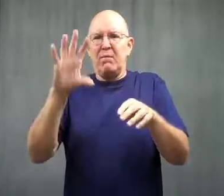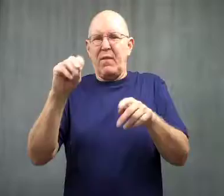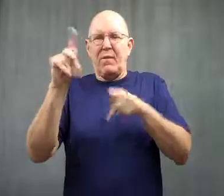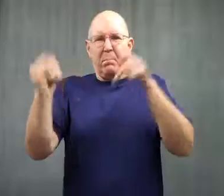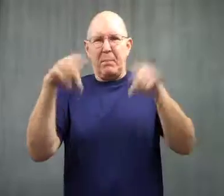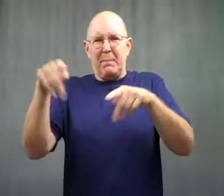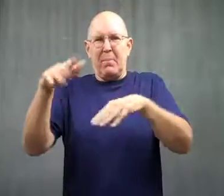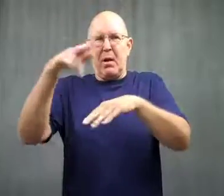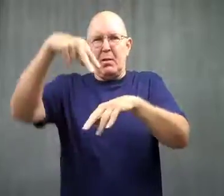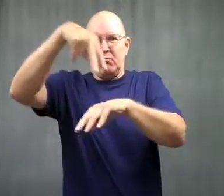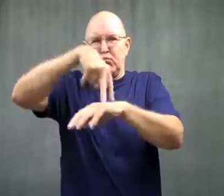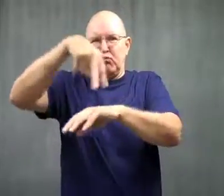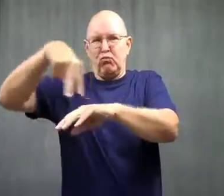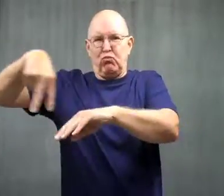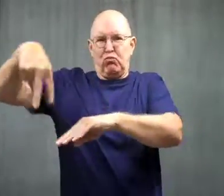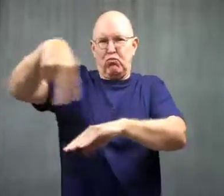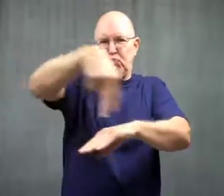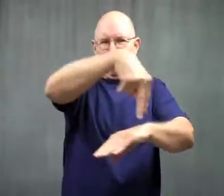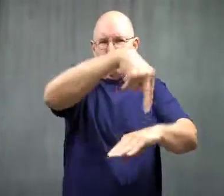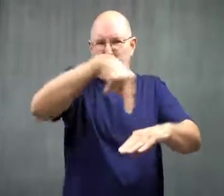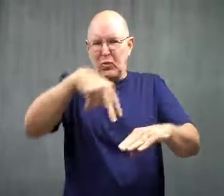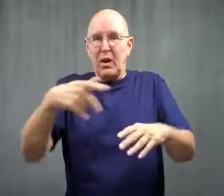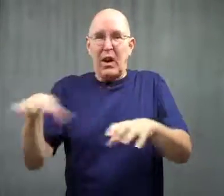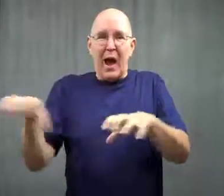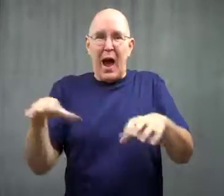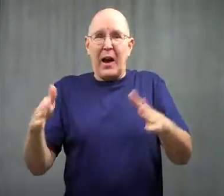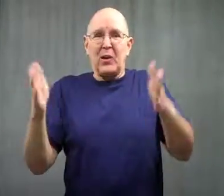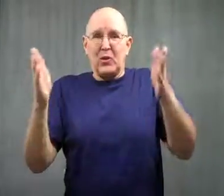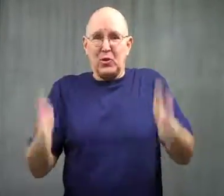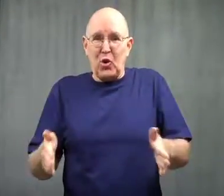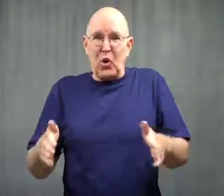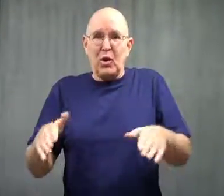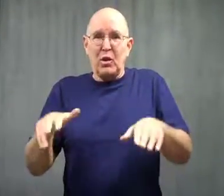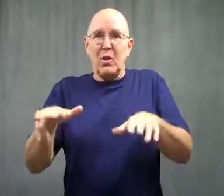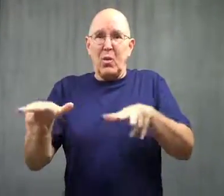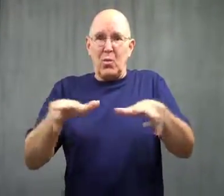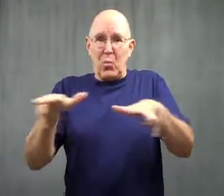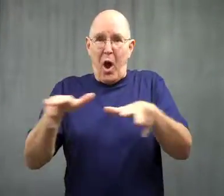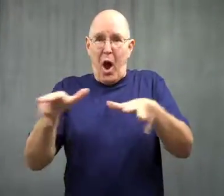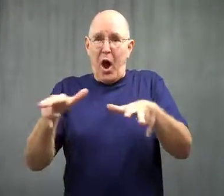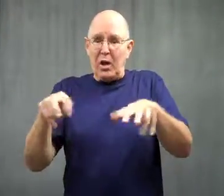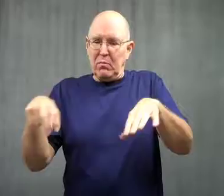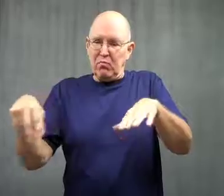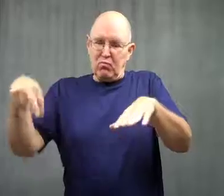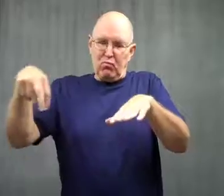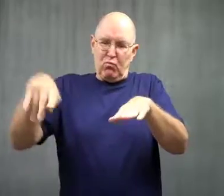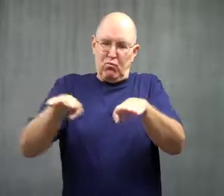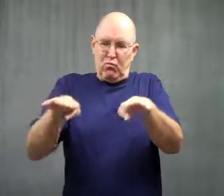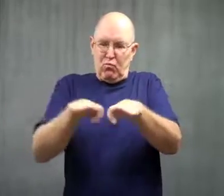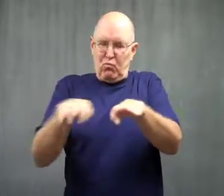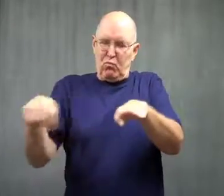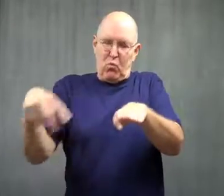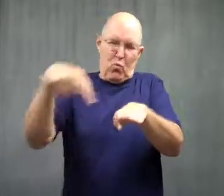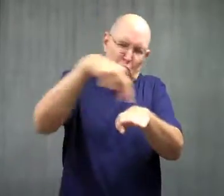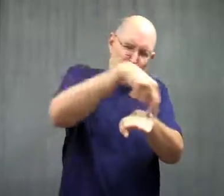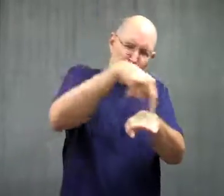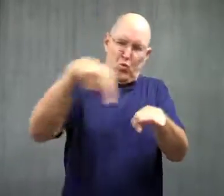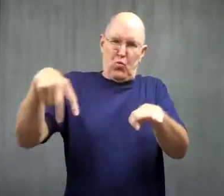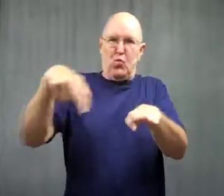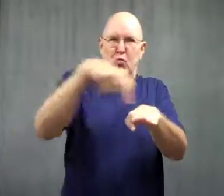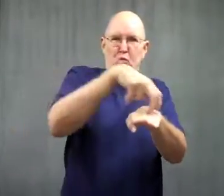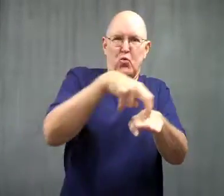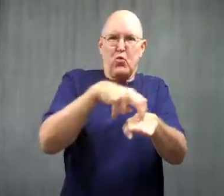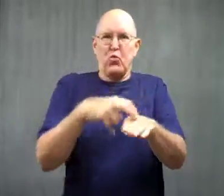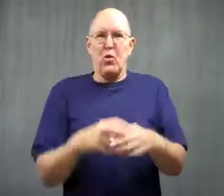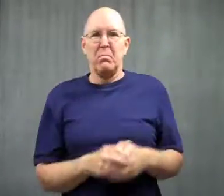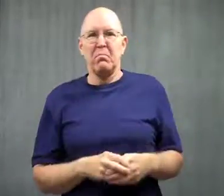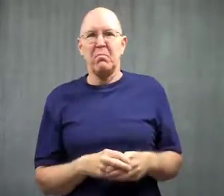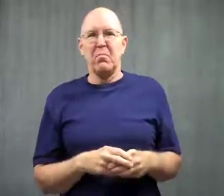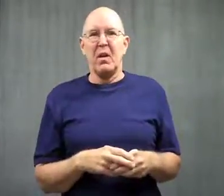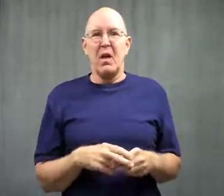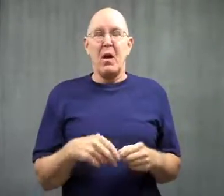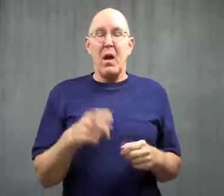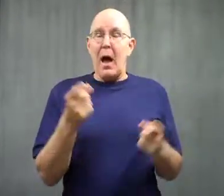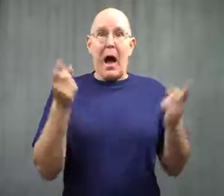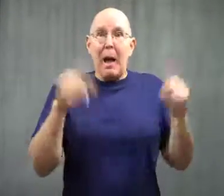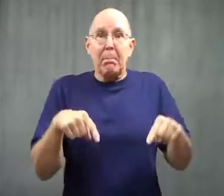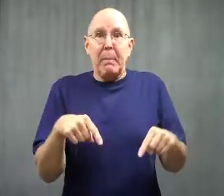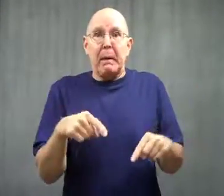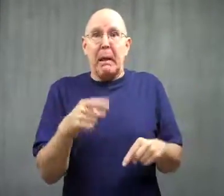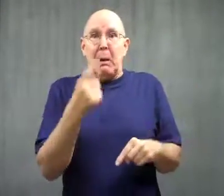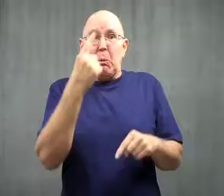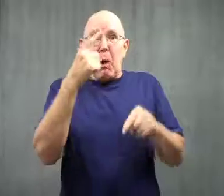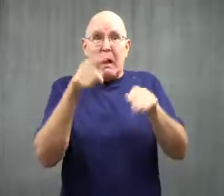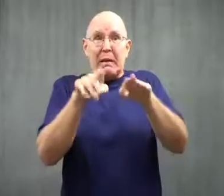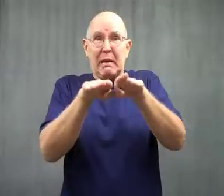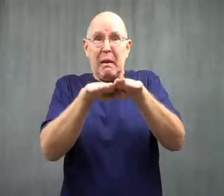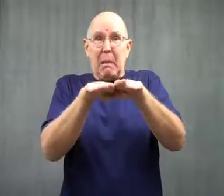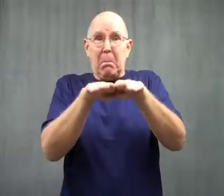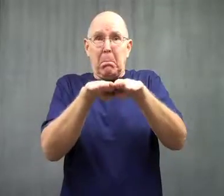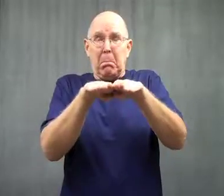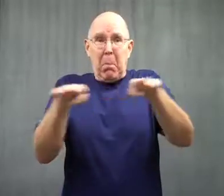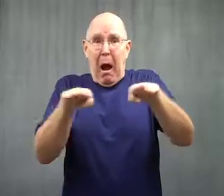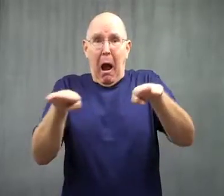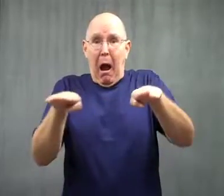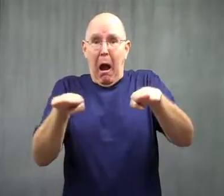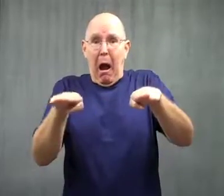There were 50 people on them, and actors were moving from one to the other.